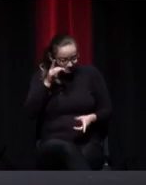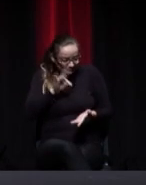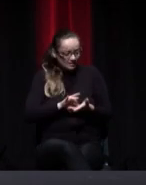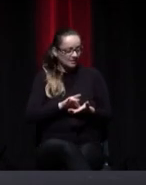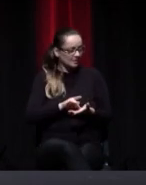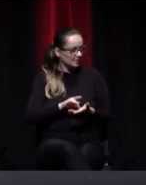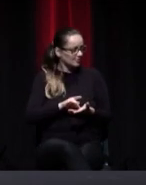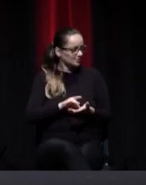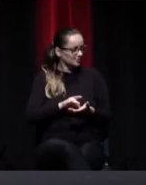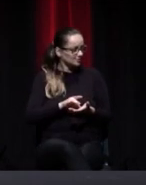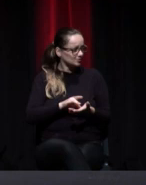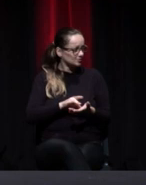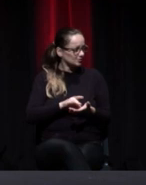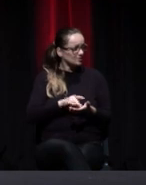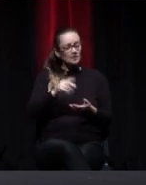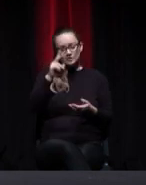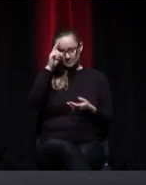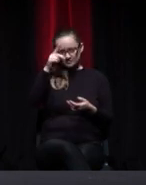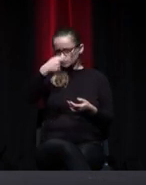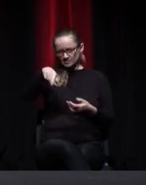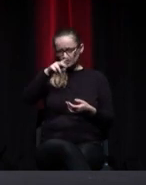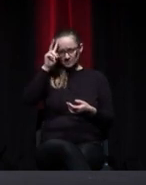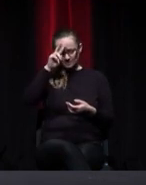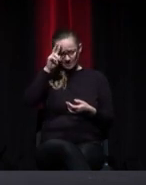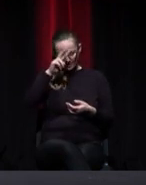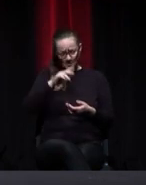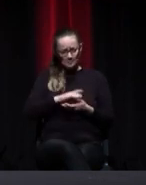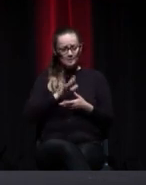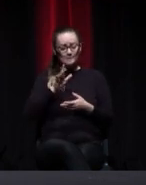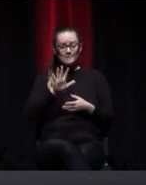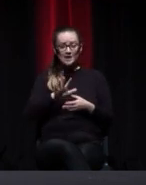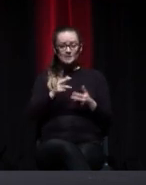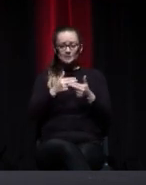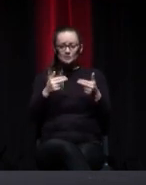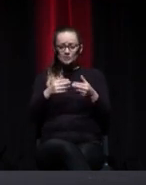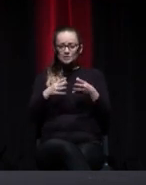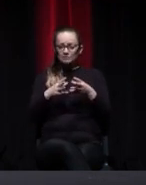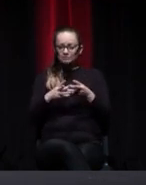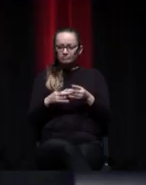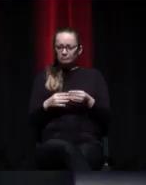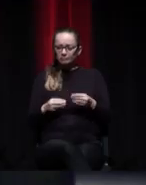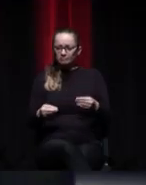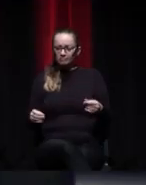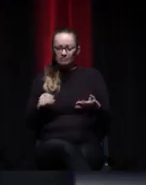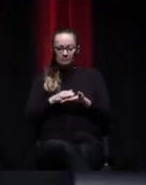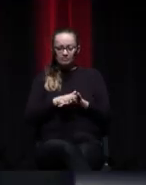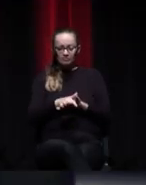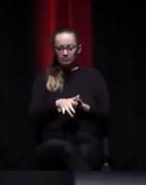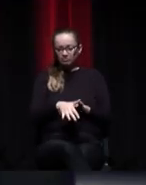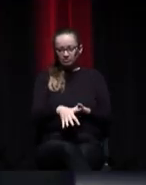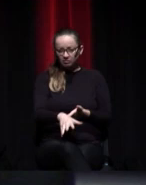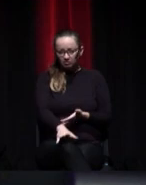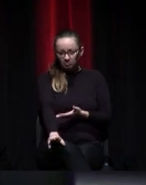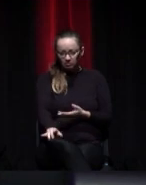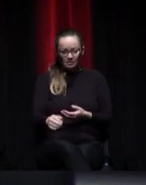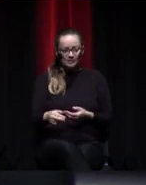You don't remember Koyaanisqatsi, things drip down and references liquefy.